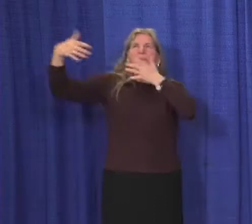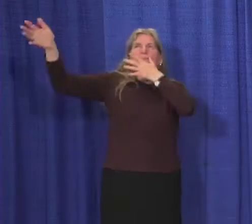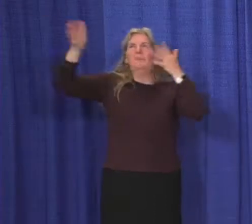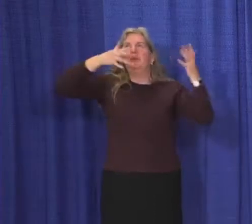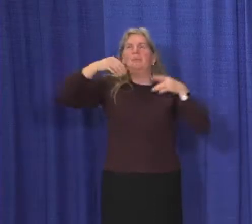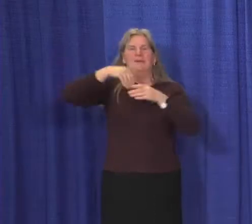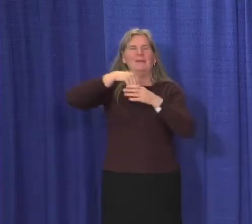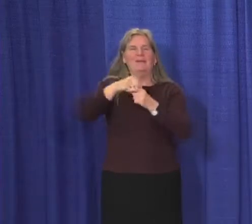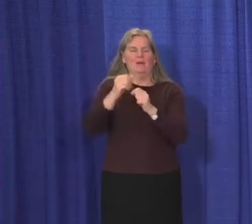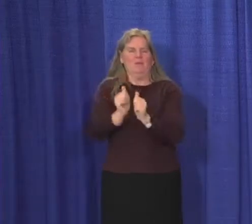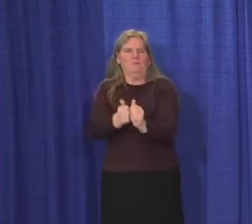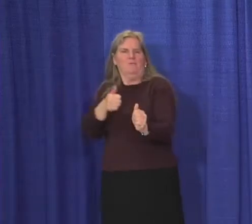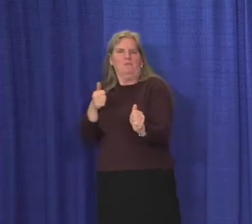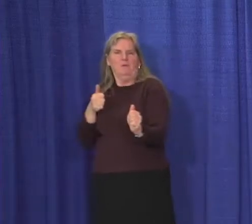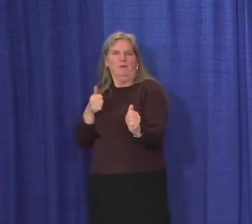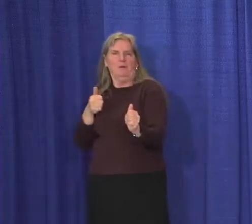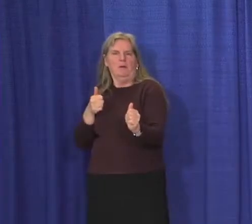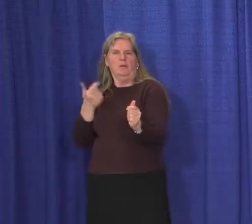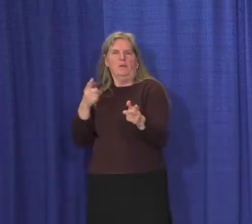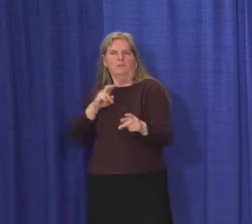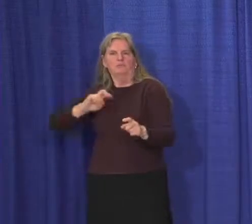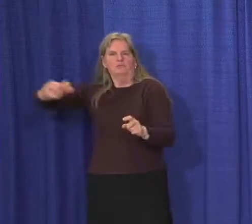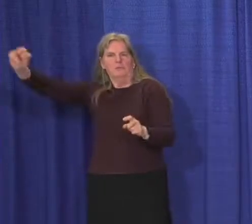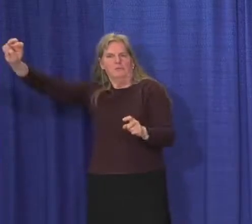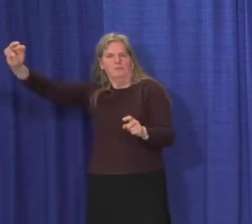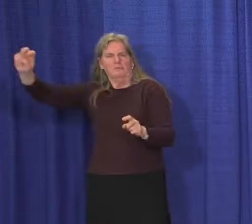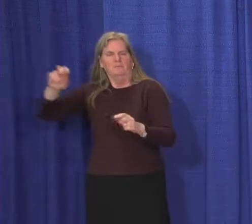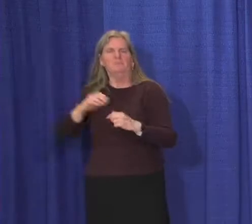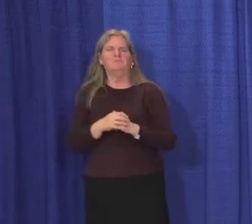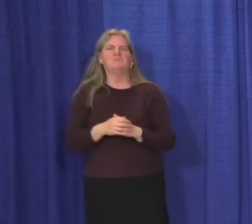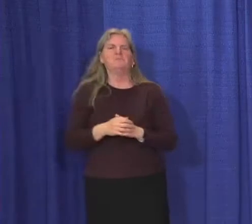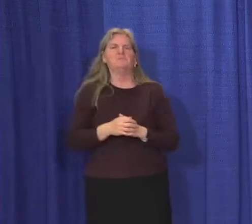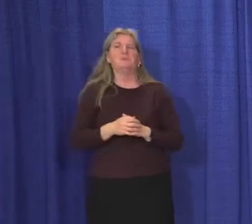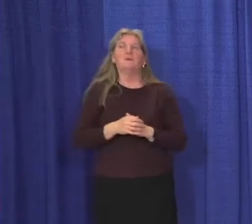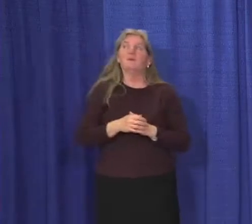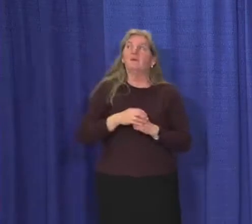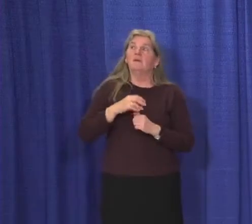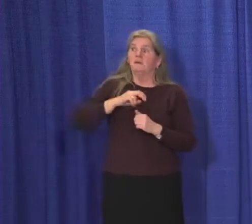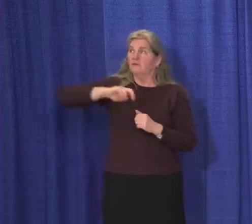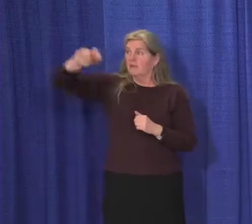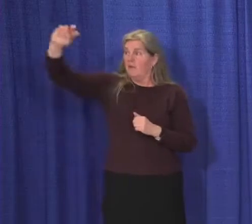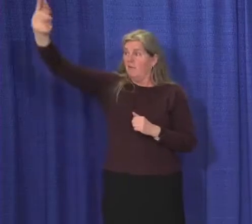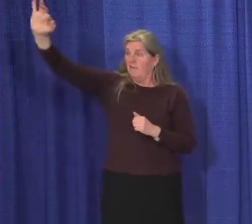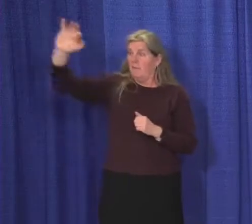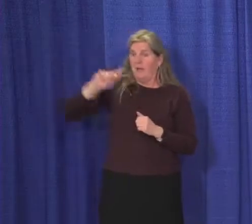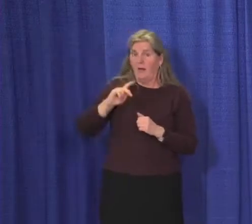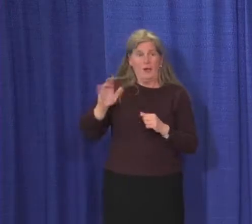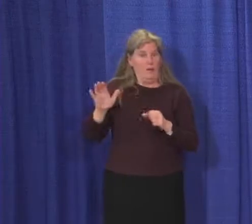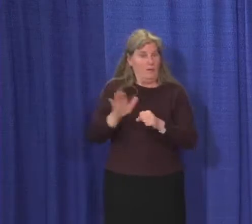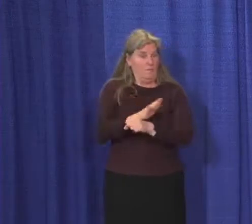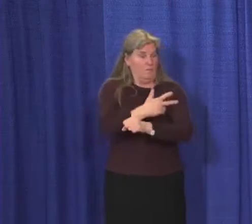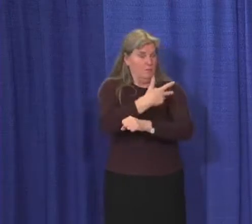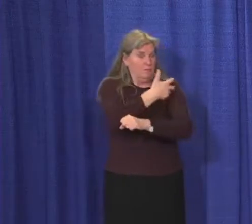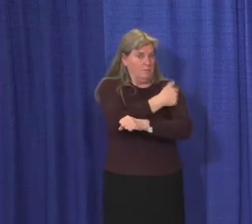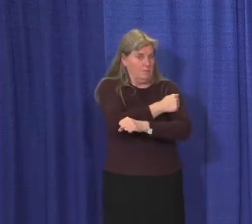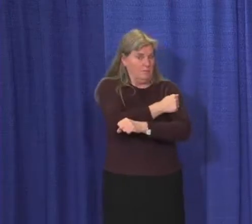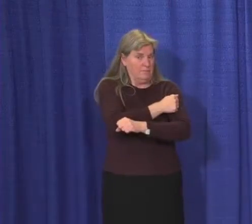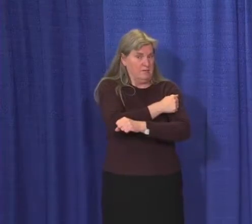indoor spaces. For those coming back to Yukon who are fully vaccinated and